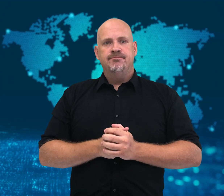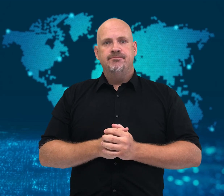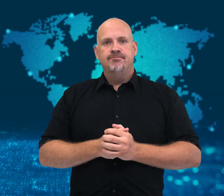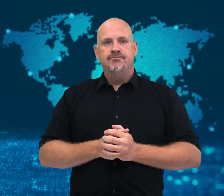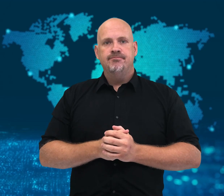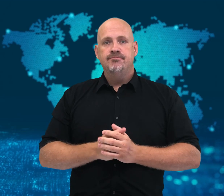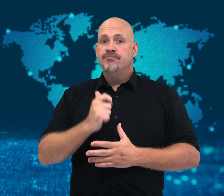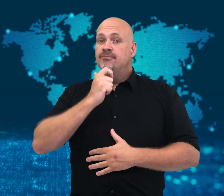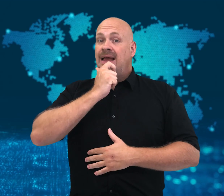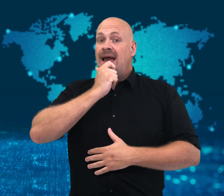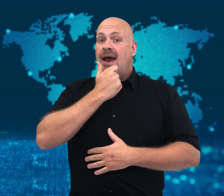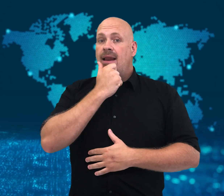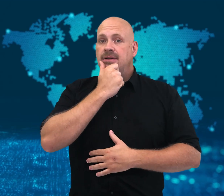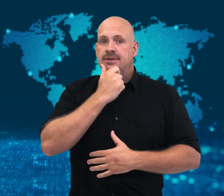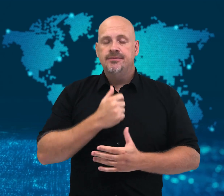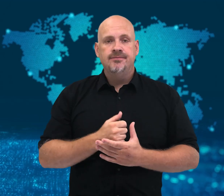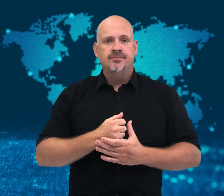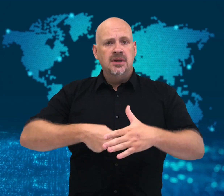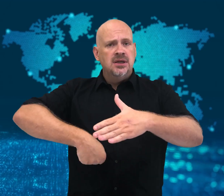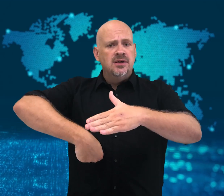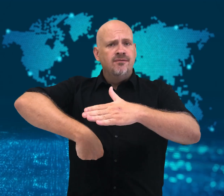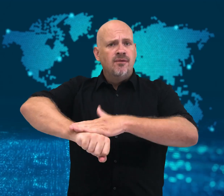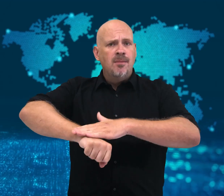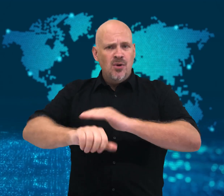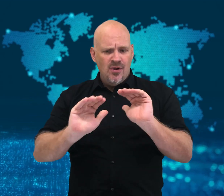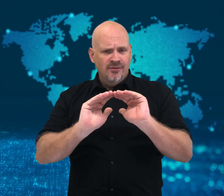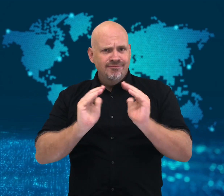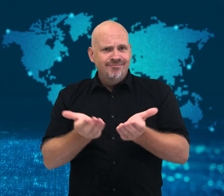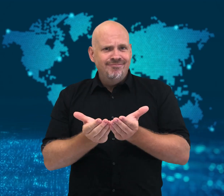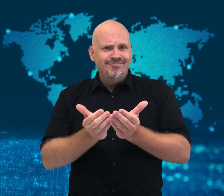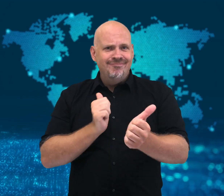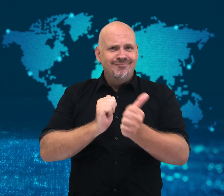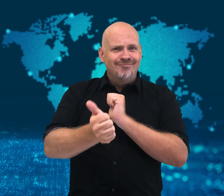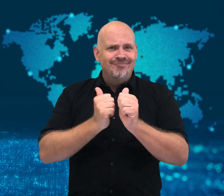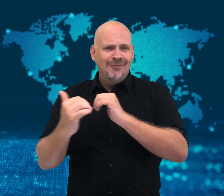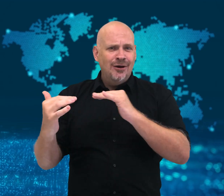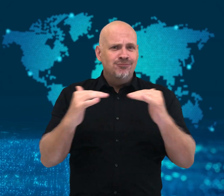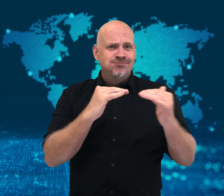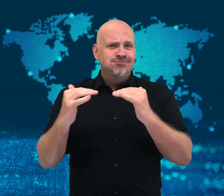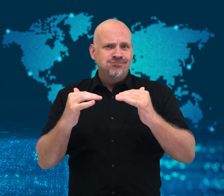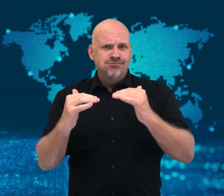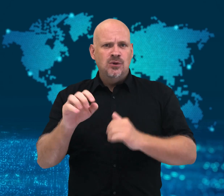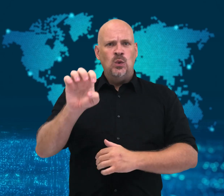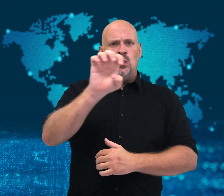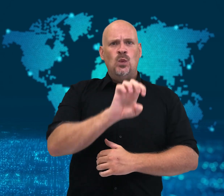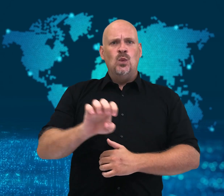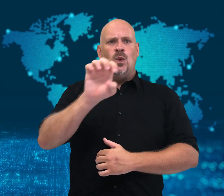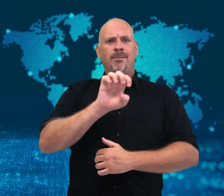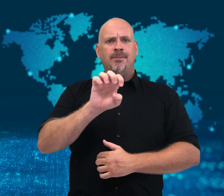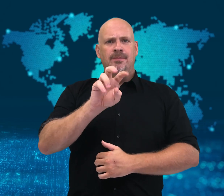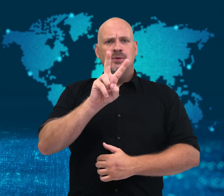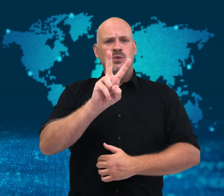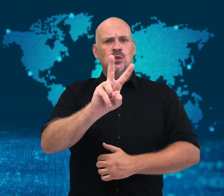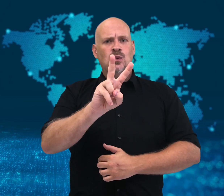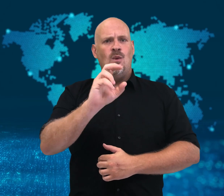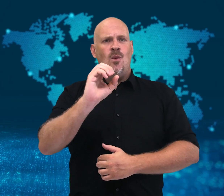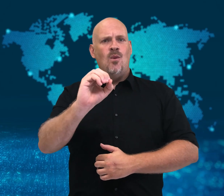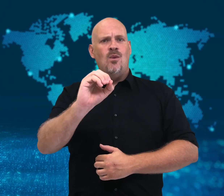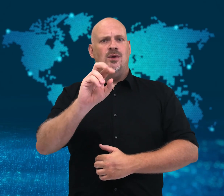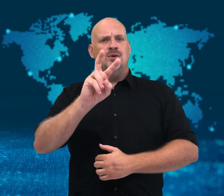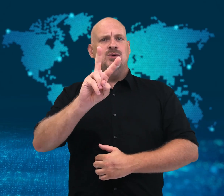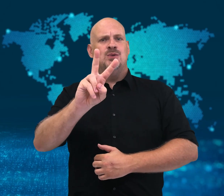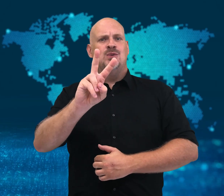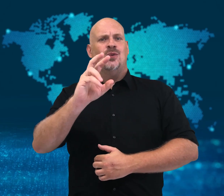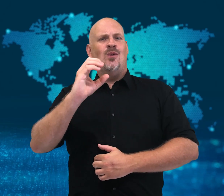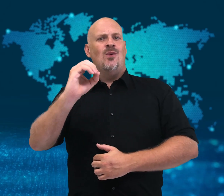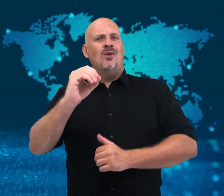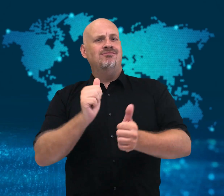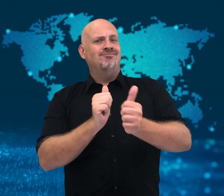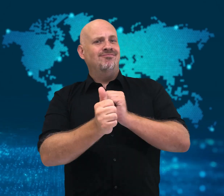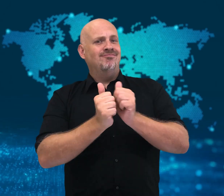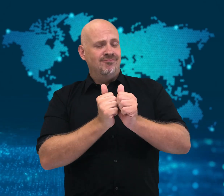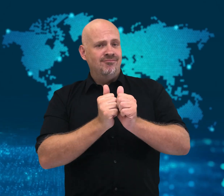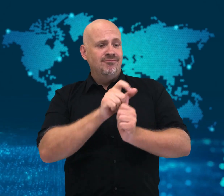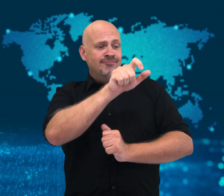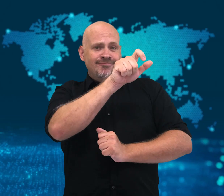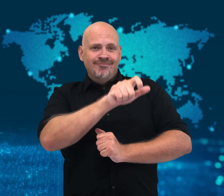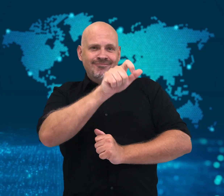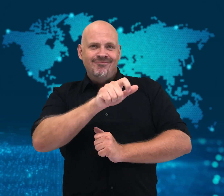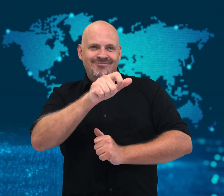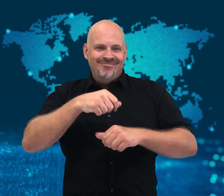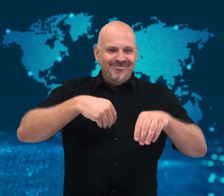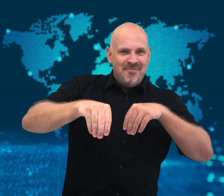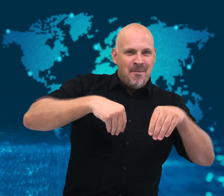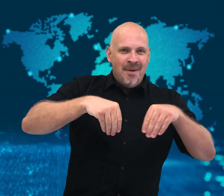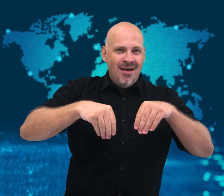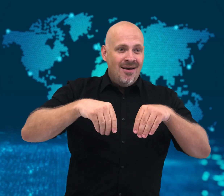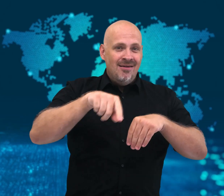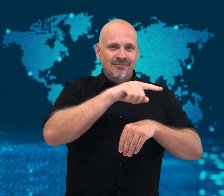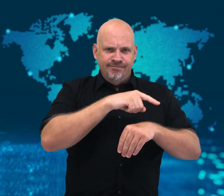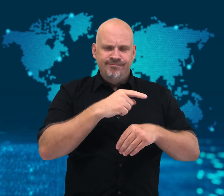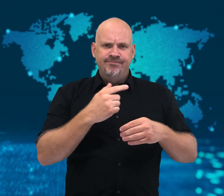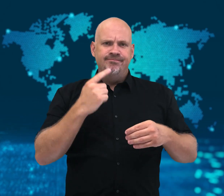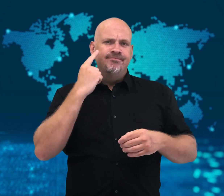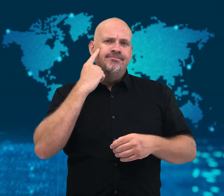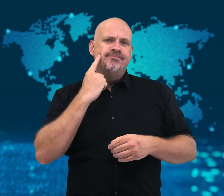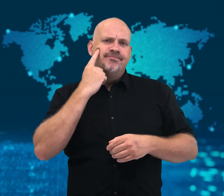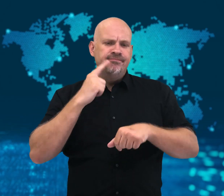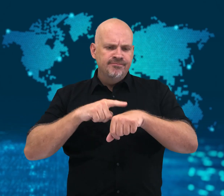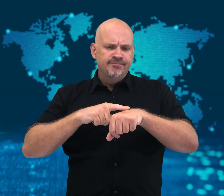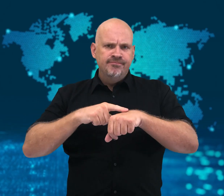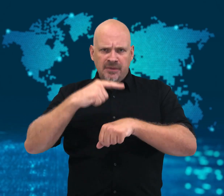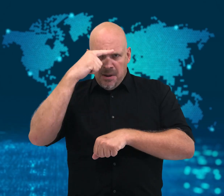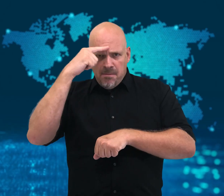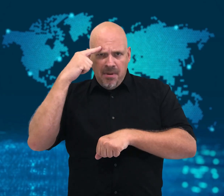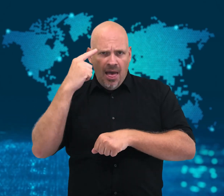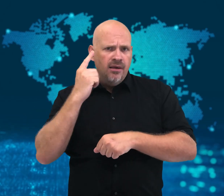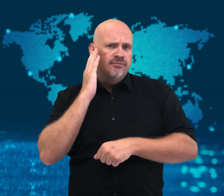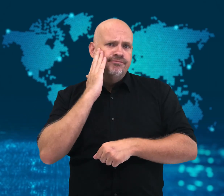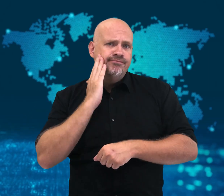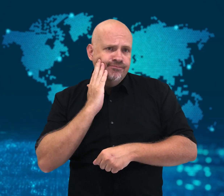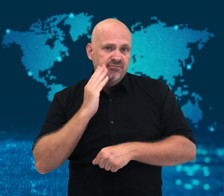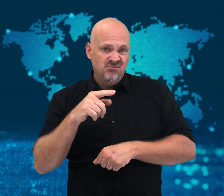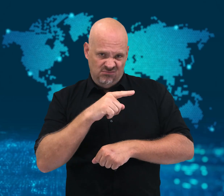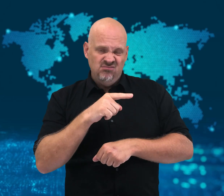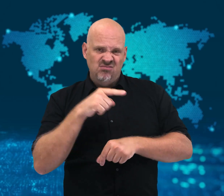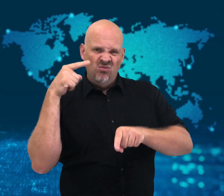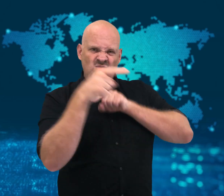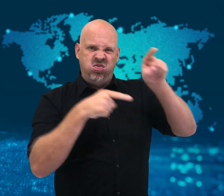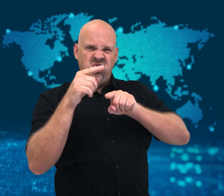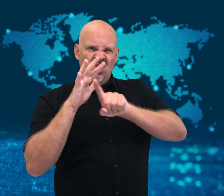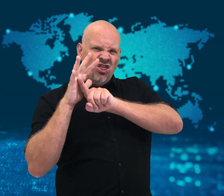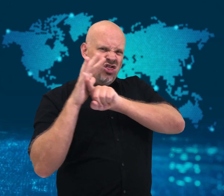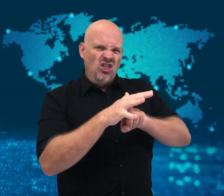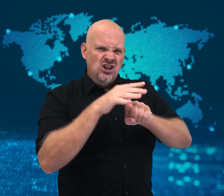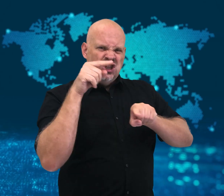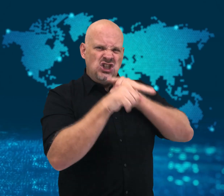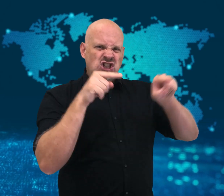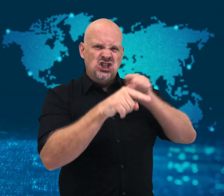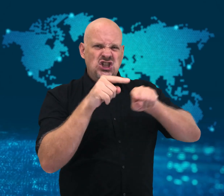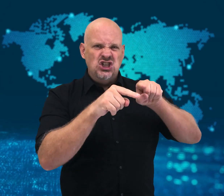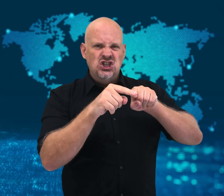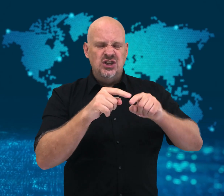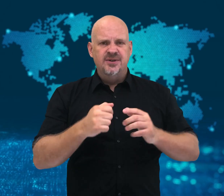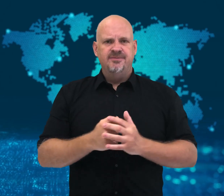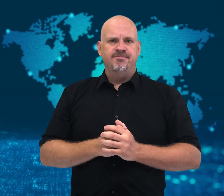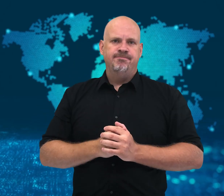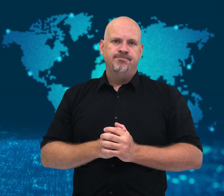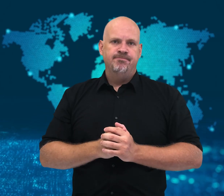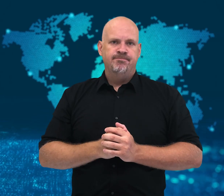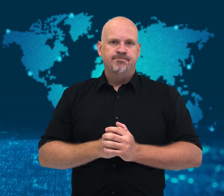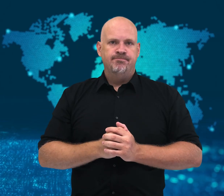EURO 2020 team faces racism.